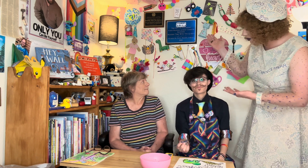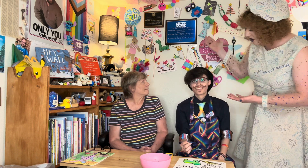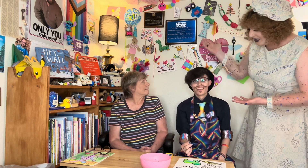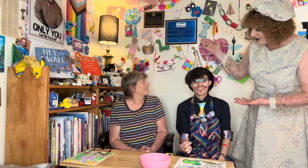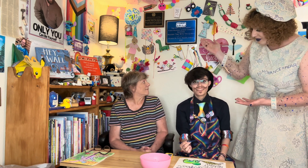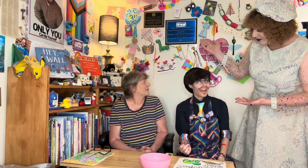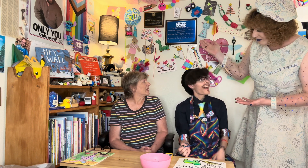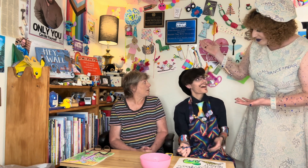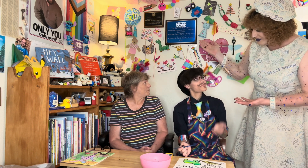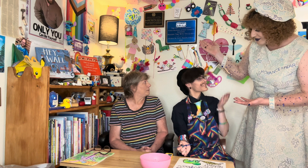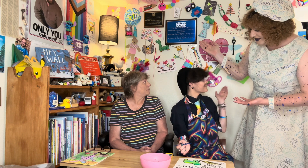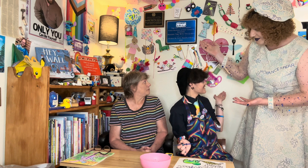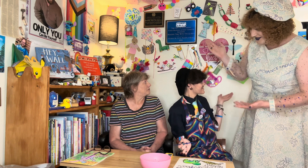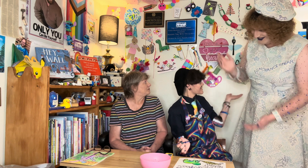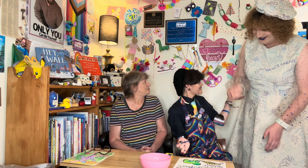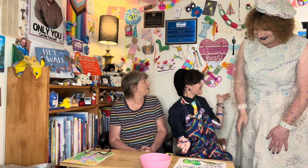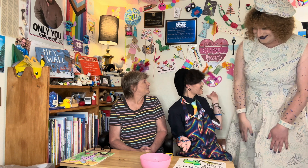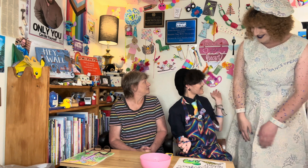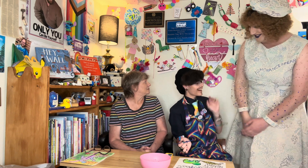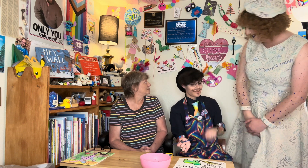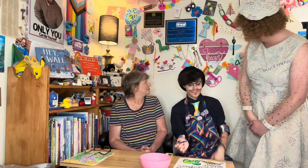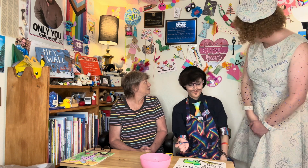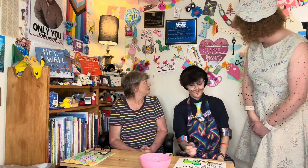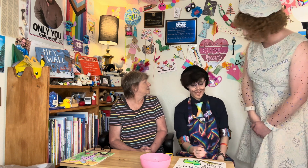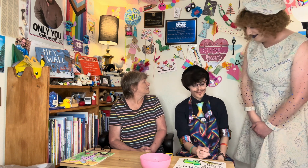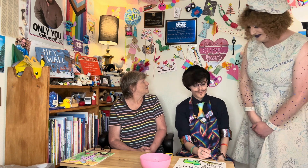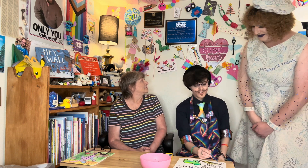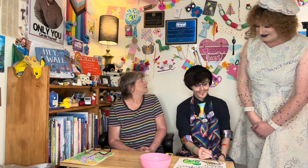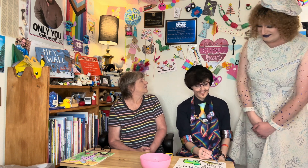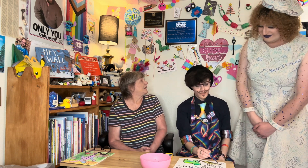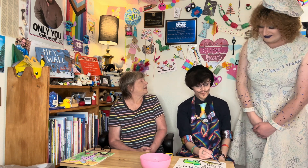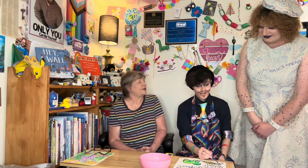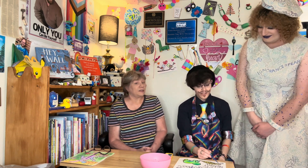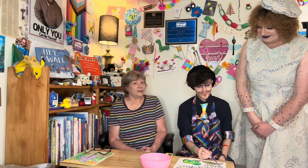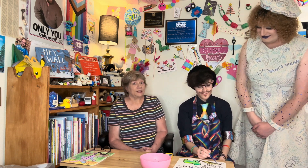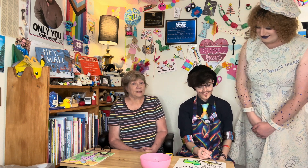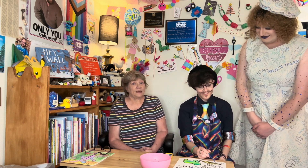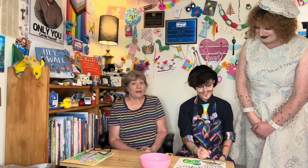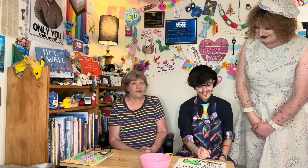wall after. KAI: Yeah! Absolutely! There's going to be all kinds of extra, like, bright colors. BARB: If you've